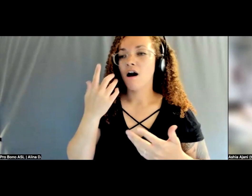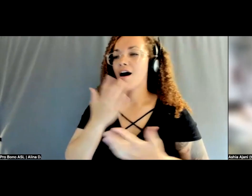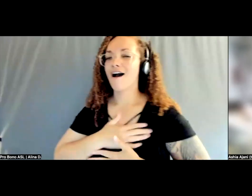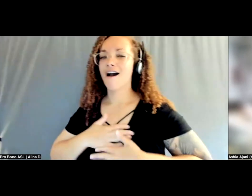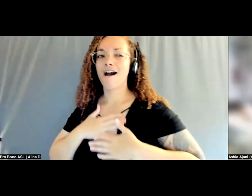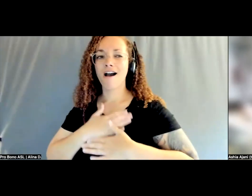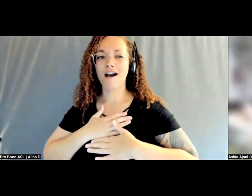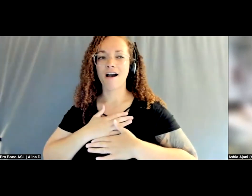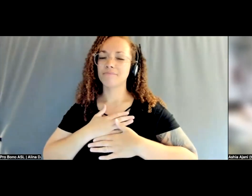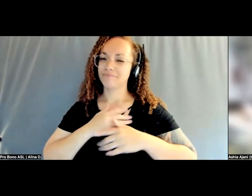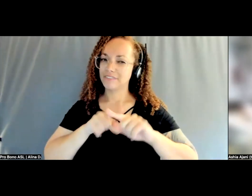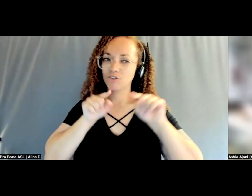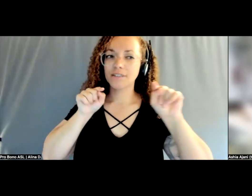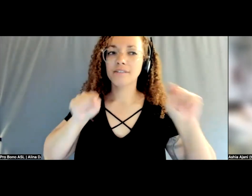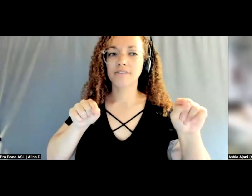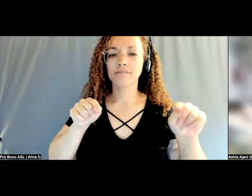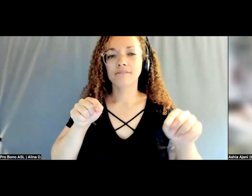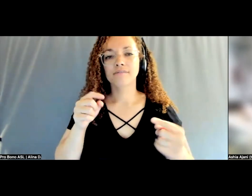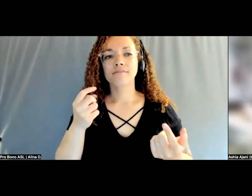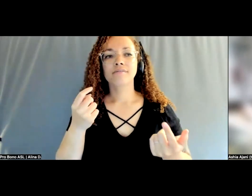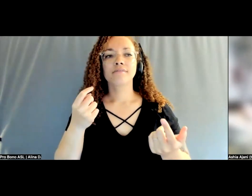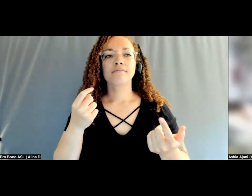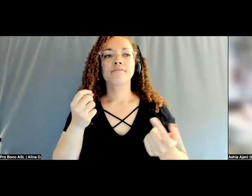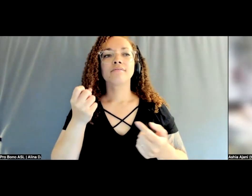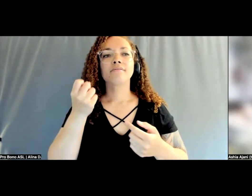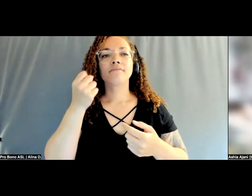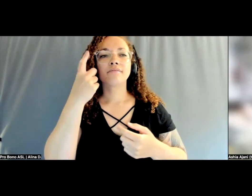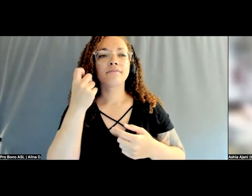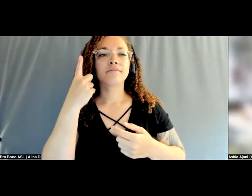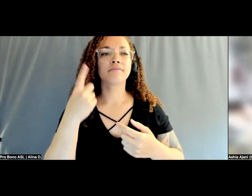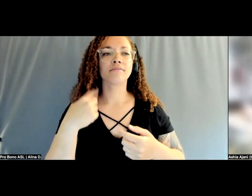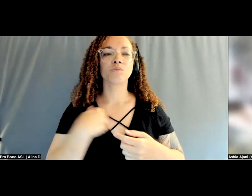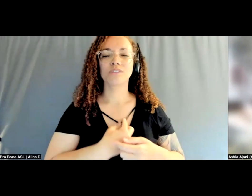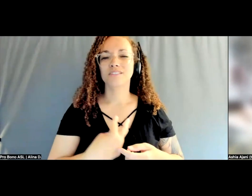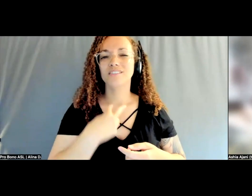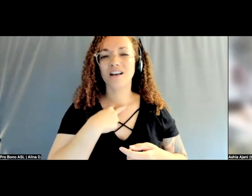gums. eyes plugged//flushed dark by a landlord who says he can only be responsible to what he sees.